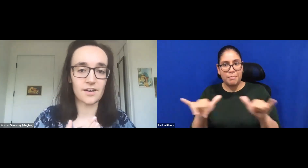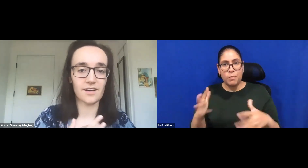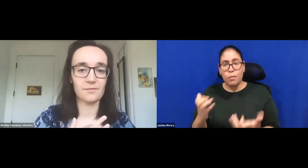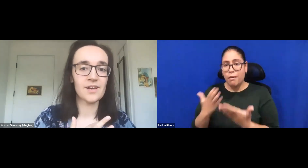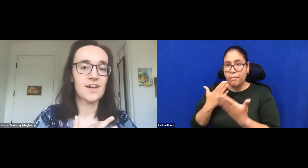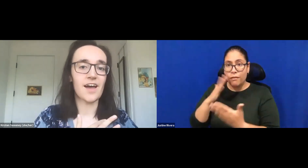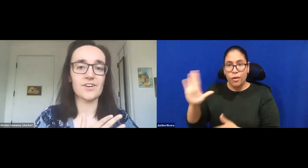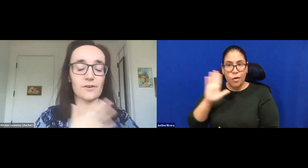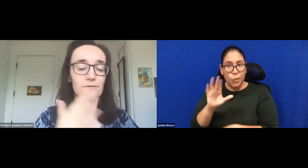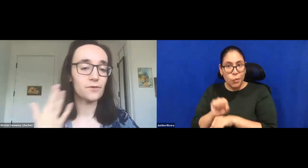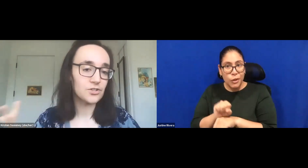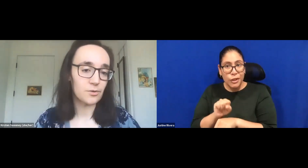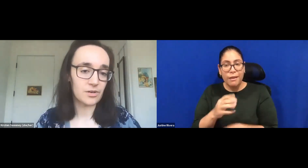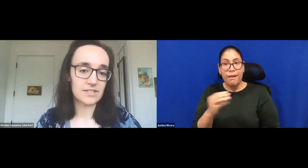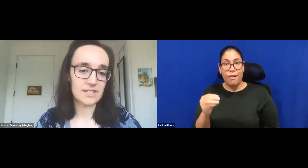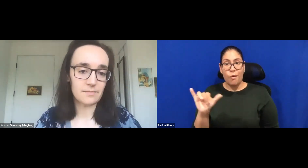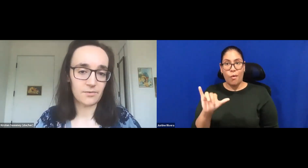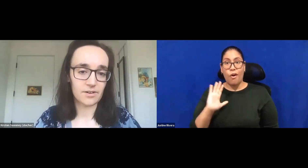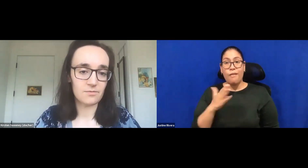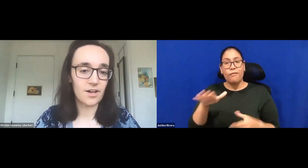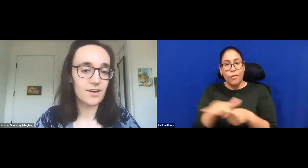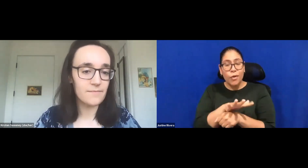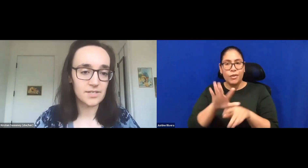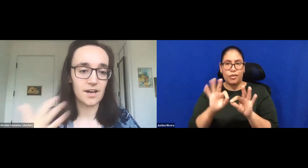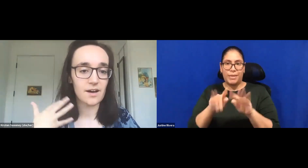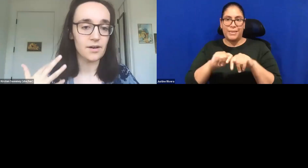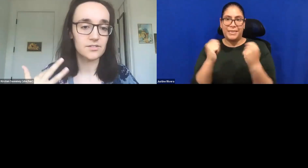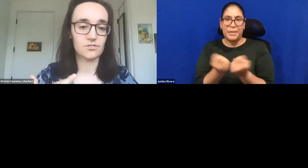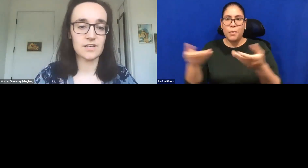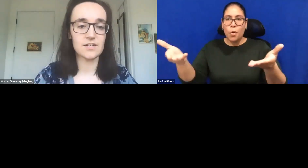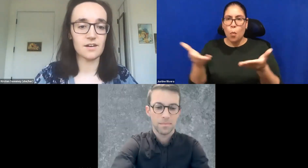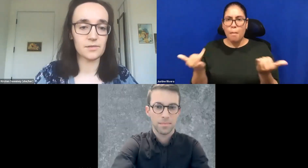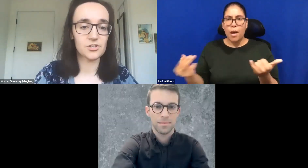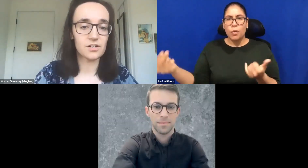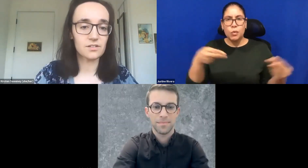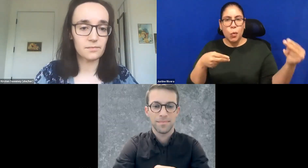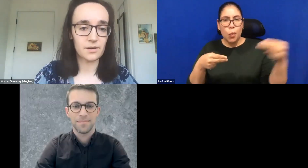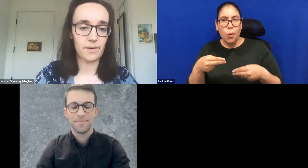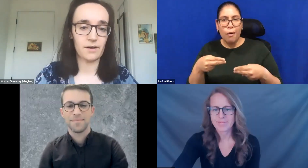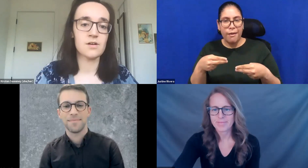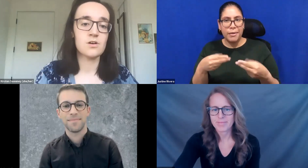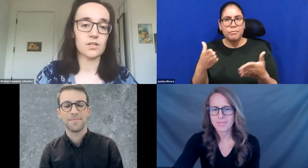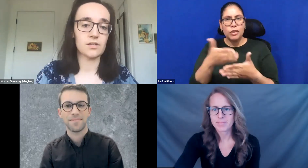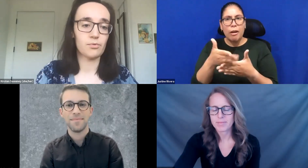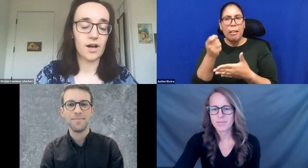work. And our full interpreting team, I want to welcome them to come on screen and share a little bit about what their